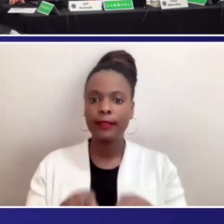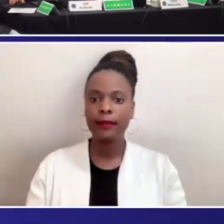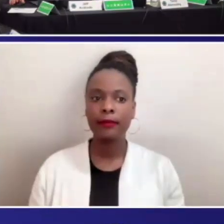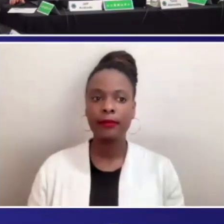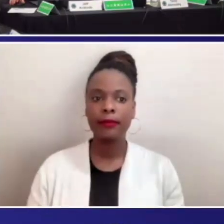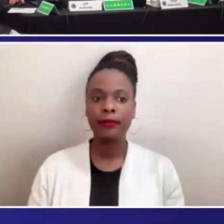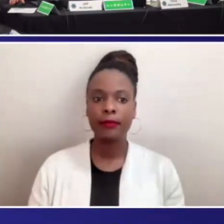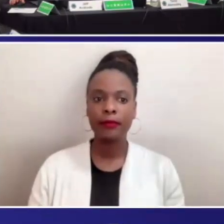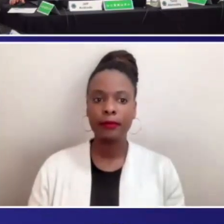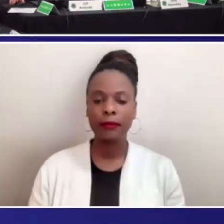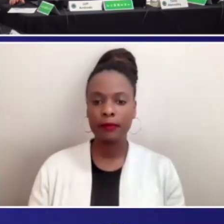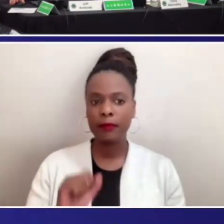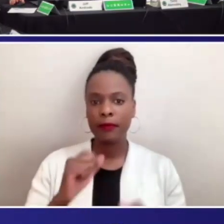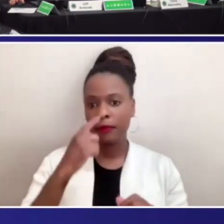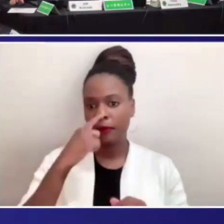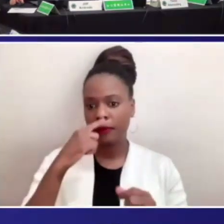little lower down, so that people can see.